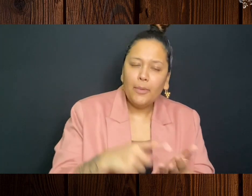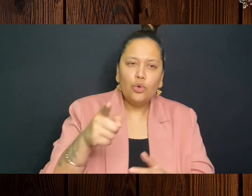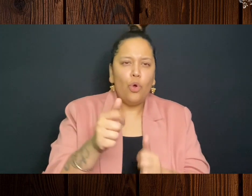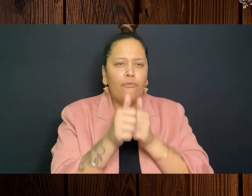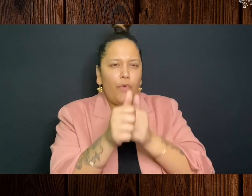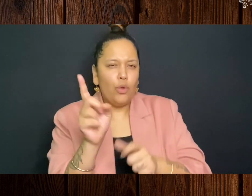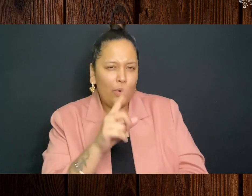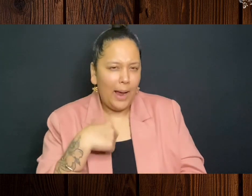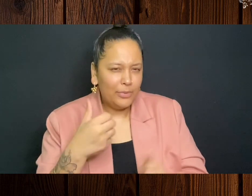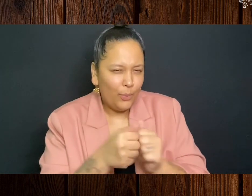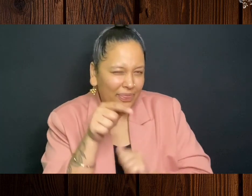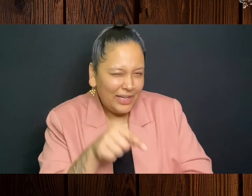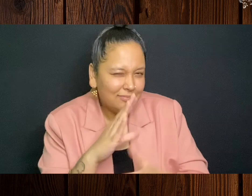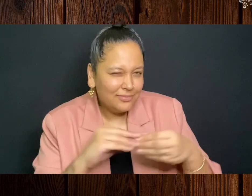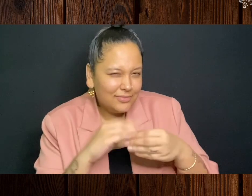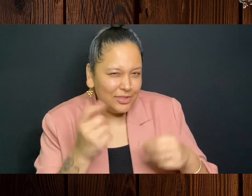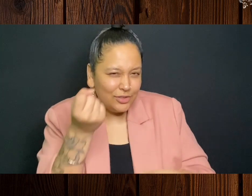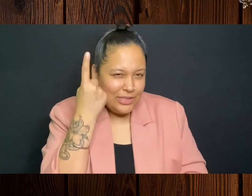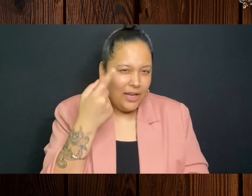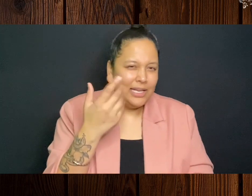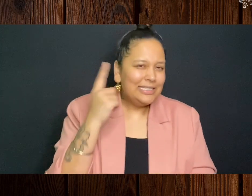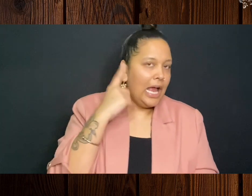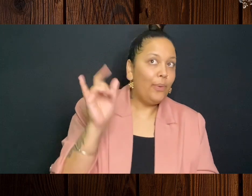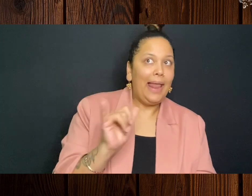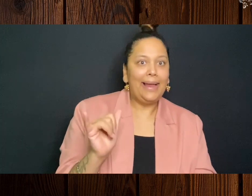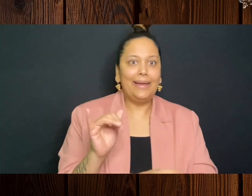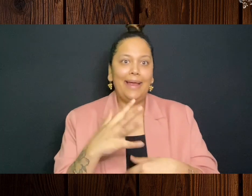think - I know this may sound like out there, but I think the concern I had was